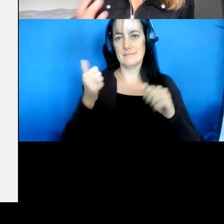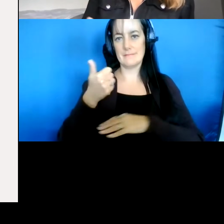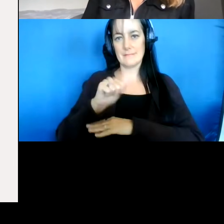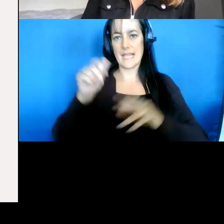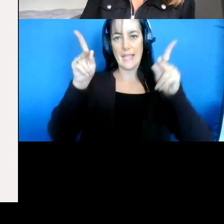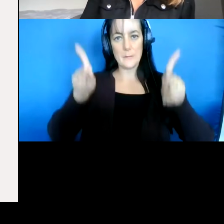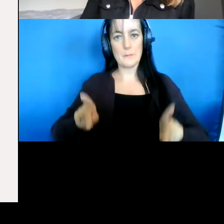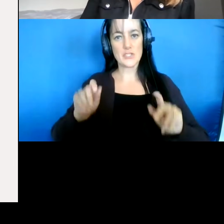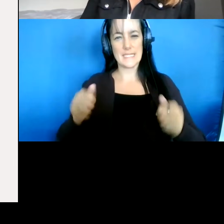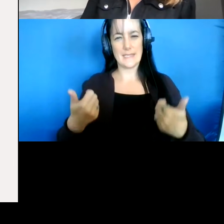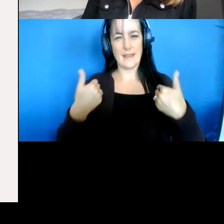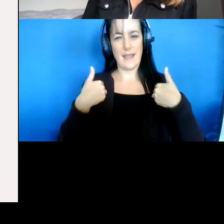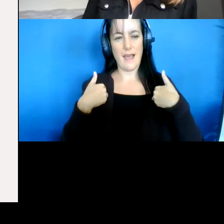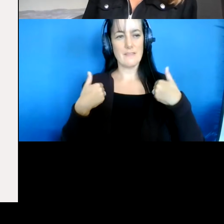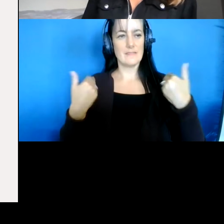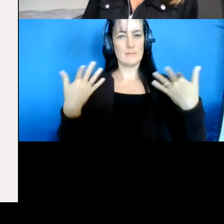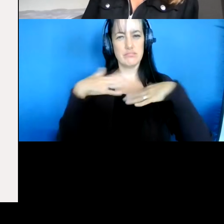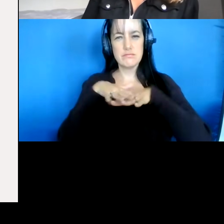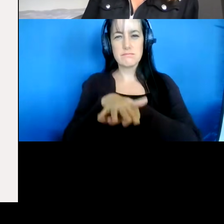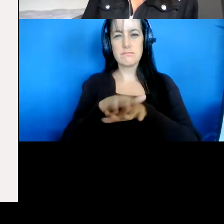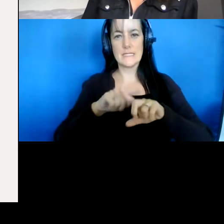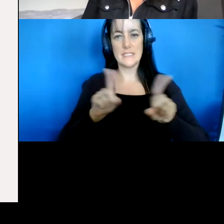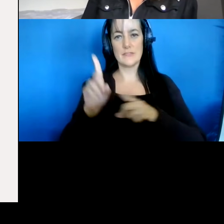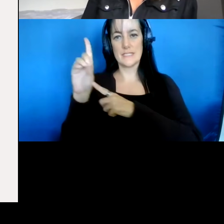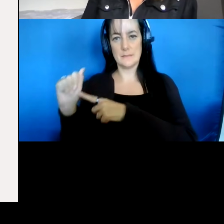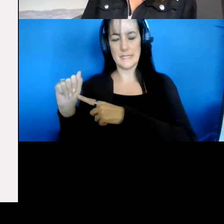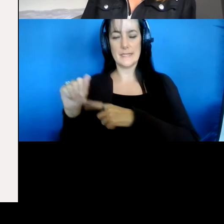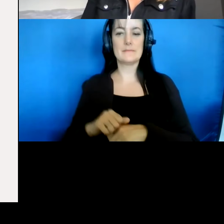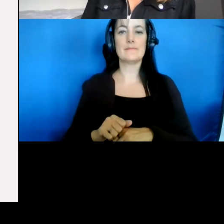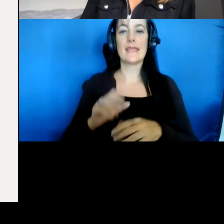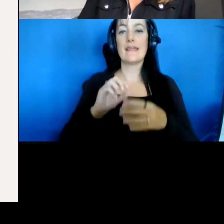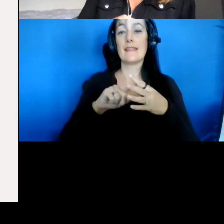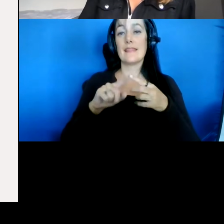have a combination. And then people with cognition and learning disabilities, so people